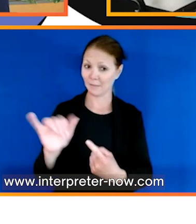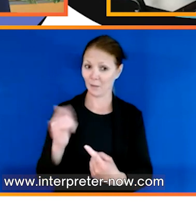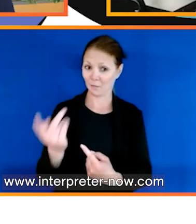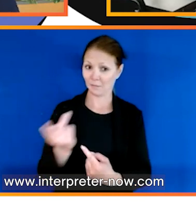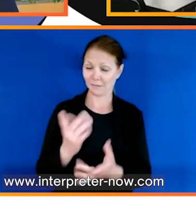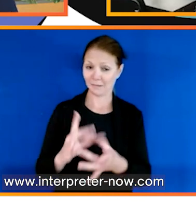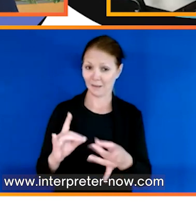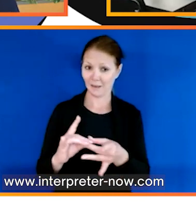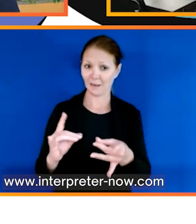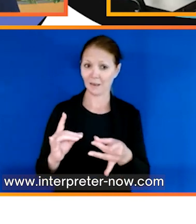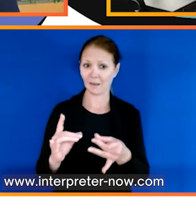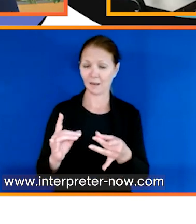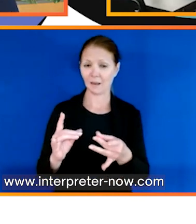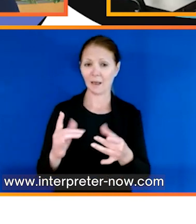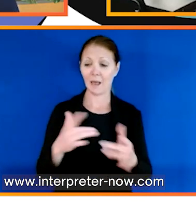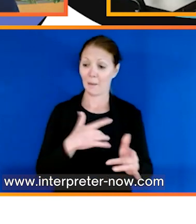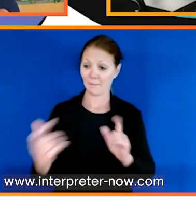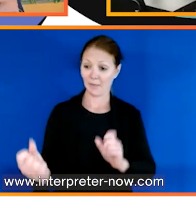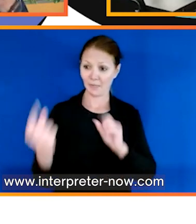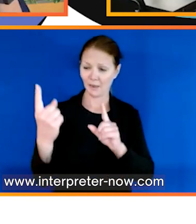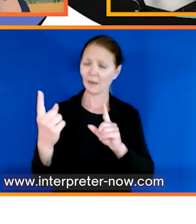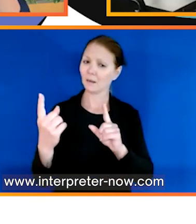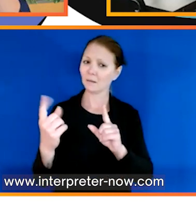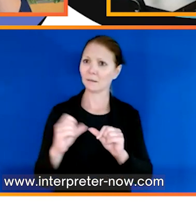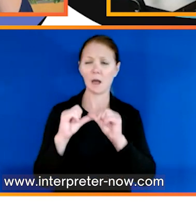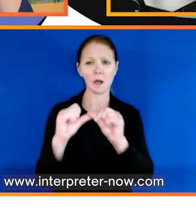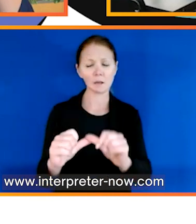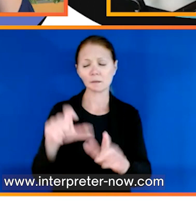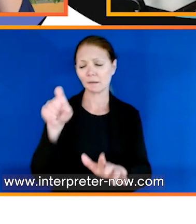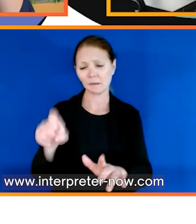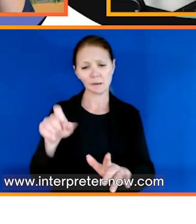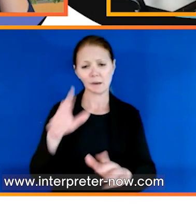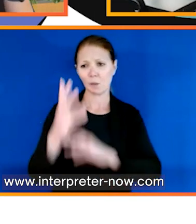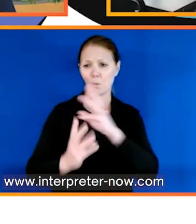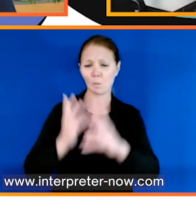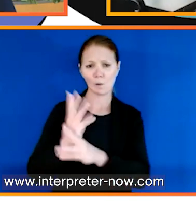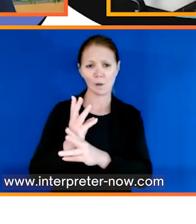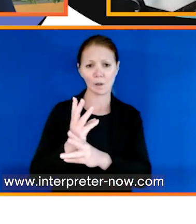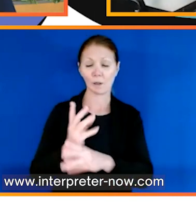Nice. As you know, we've been doing this work for a long time, as we said, and every day is